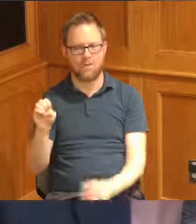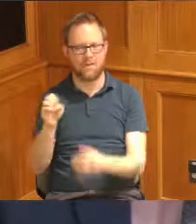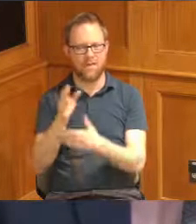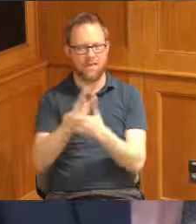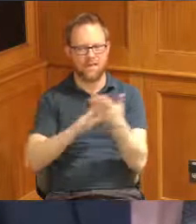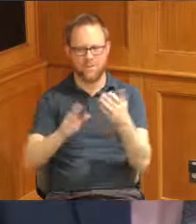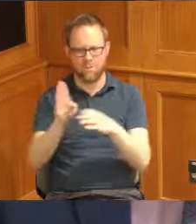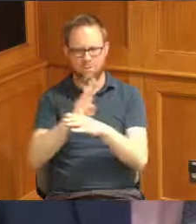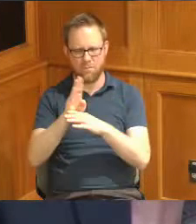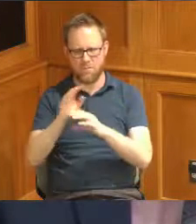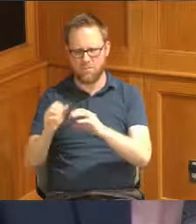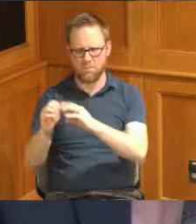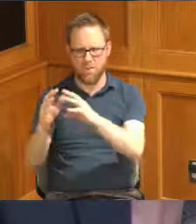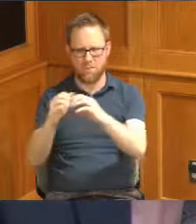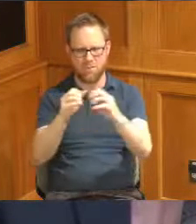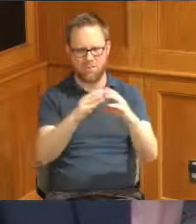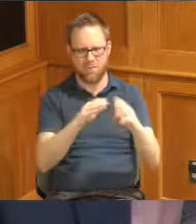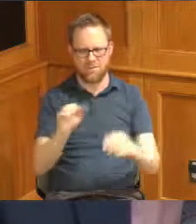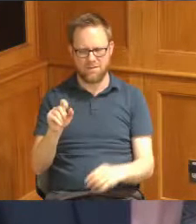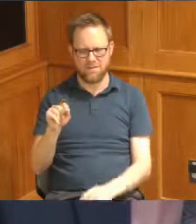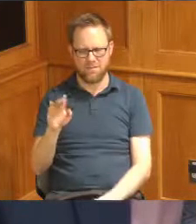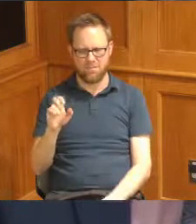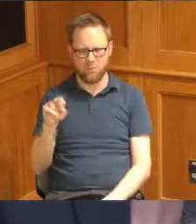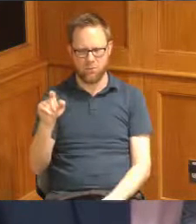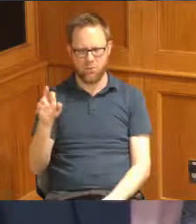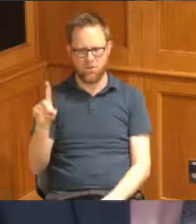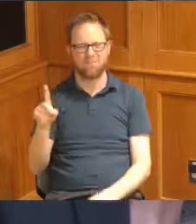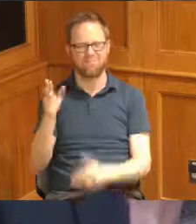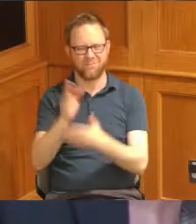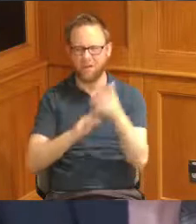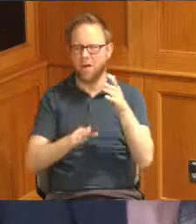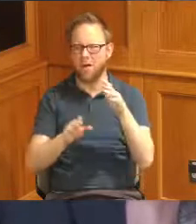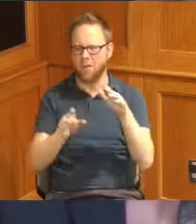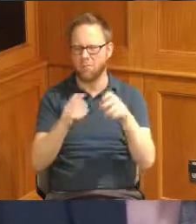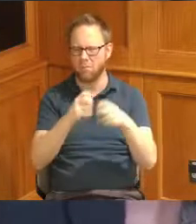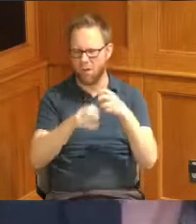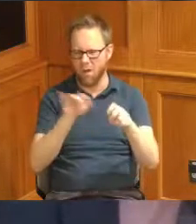exists in St. Bernard and I just wanted to make sure that the interest of the folks that live in